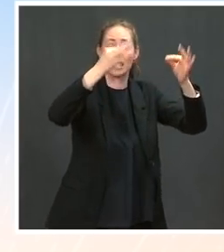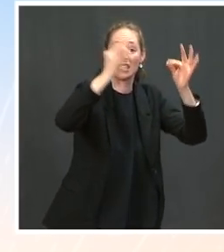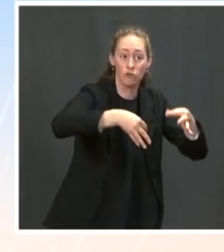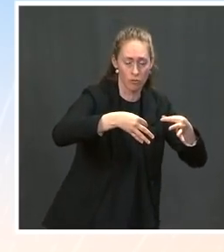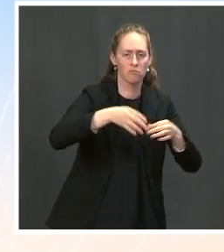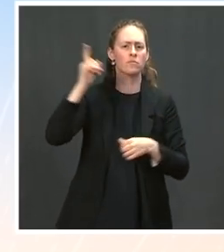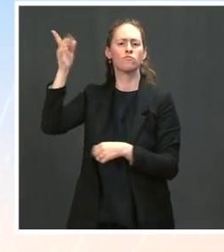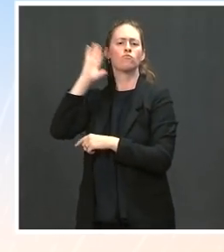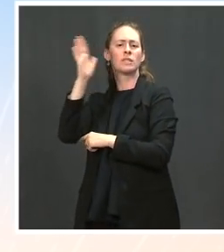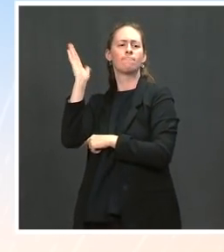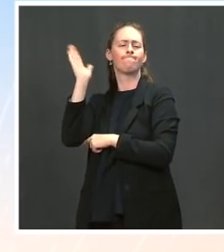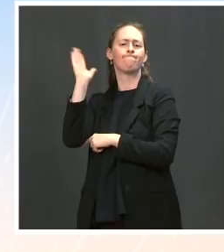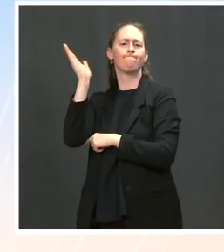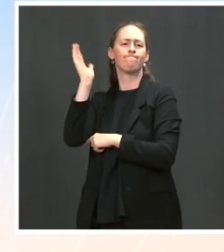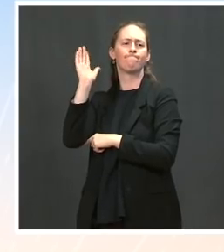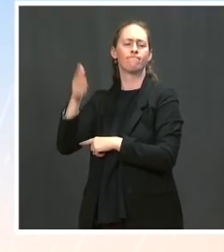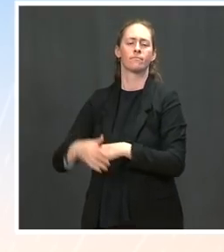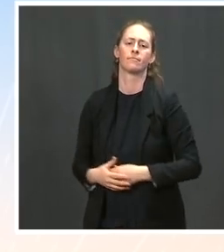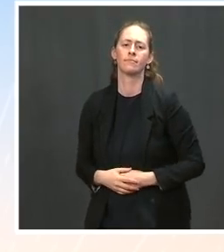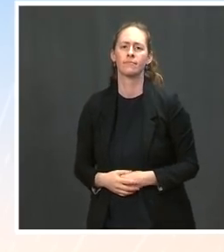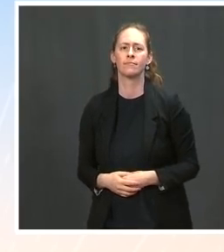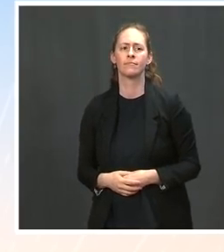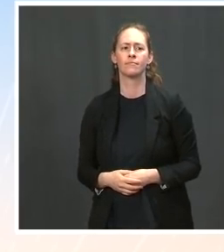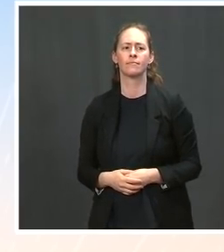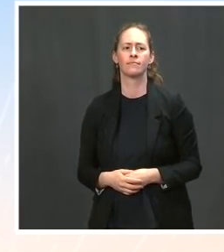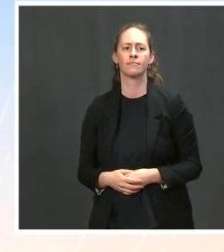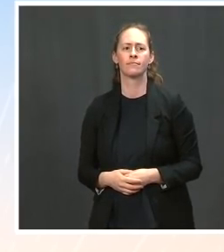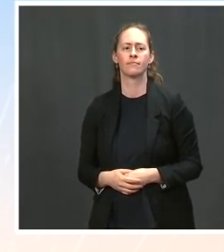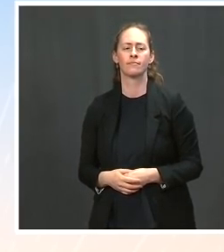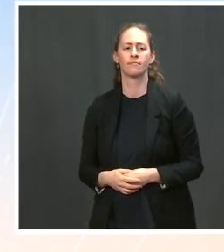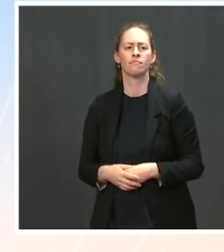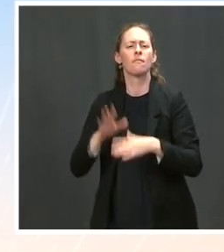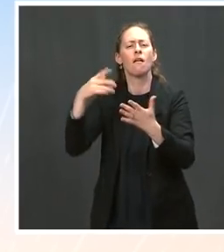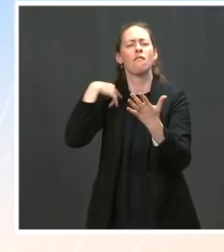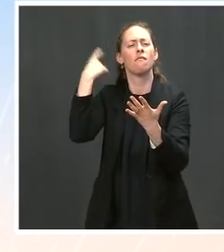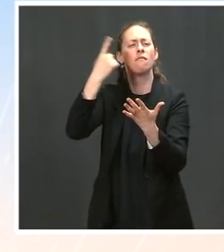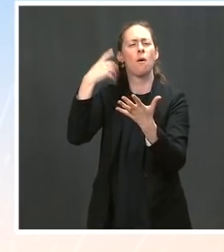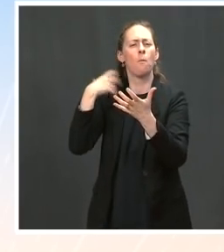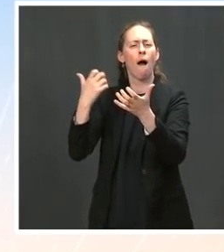Just to follow up, the President has talked about the importance of an independent judiciary.